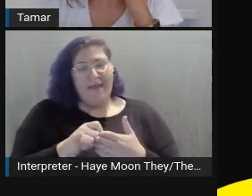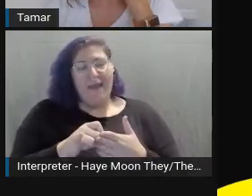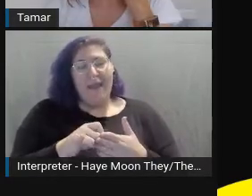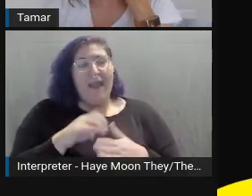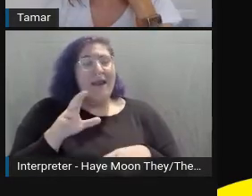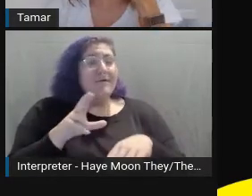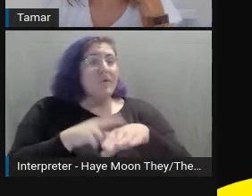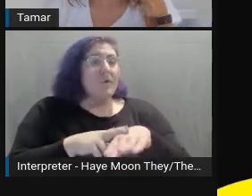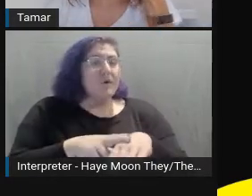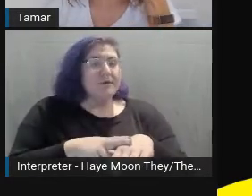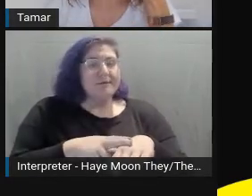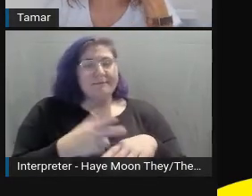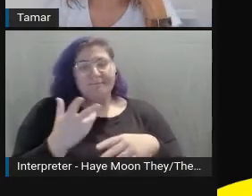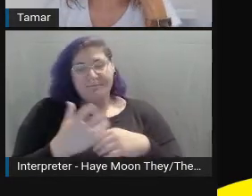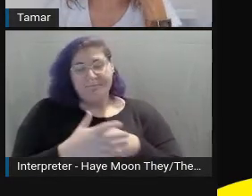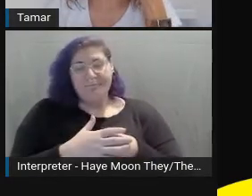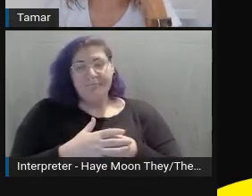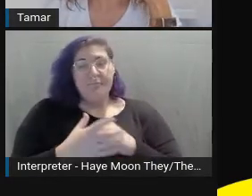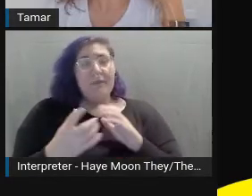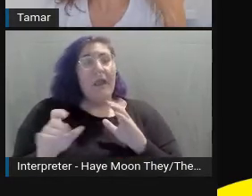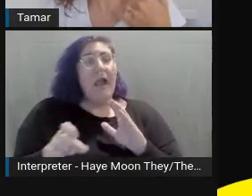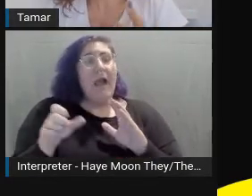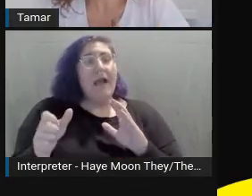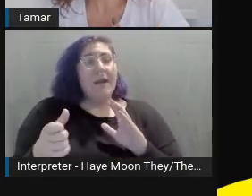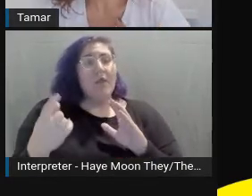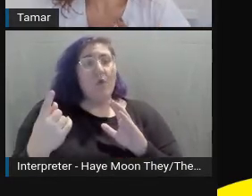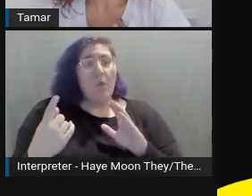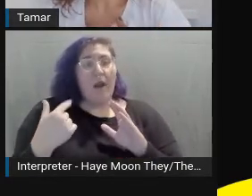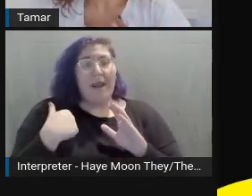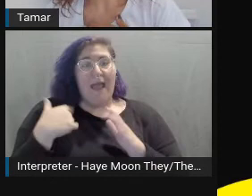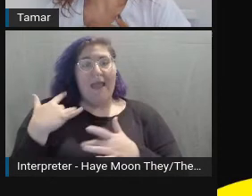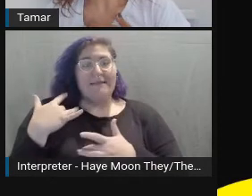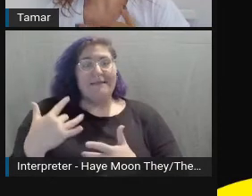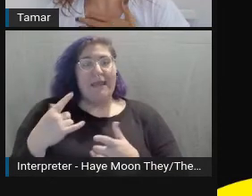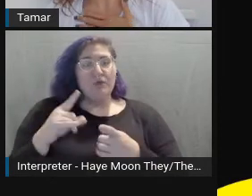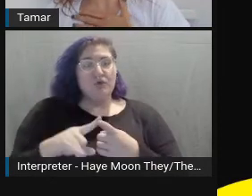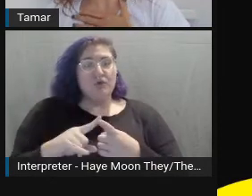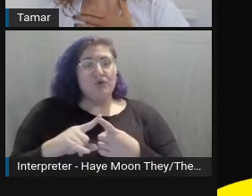This is another one that I usually recommend our clients to go back